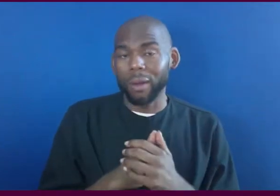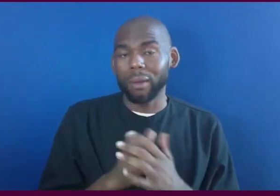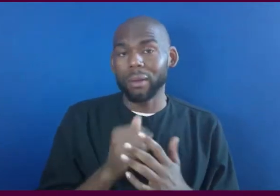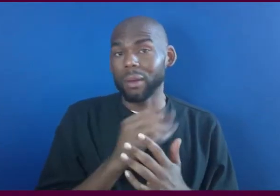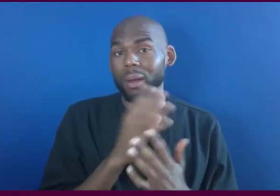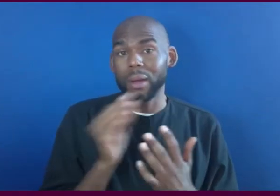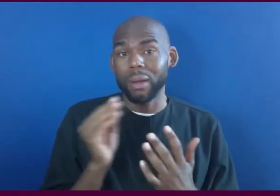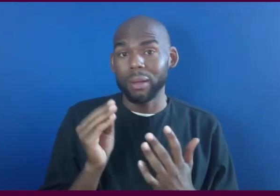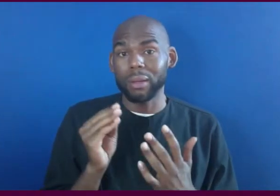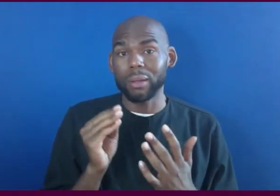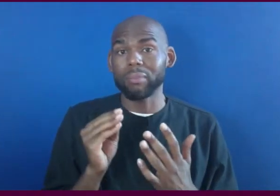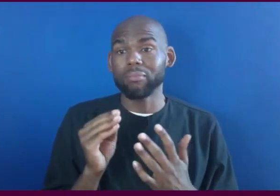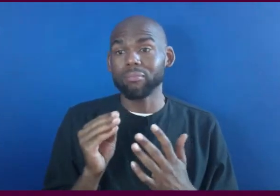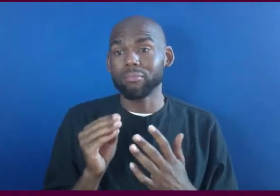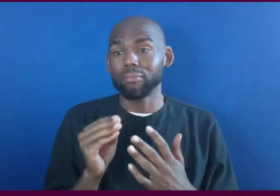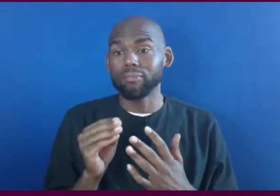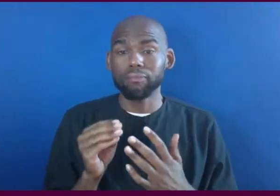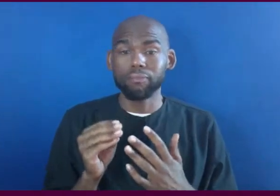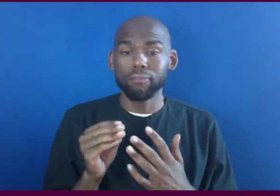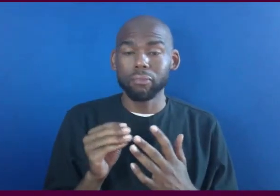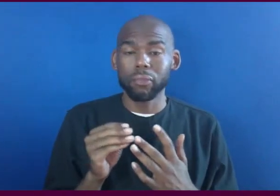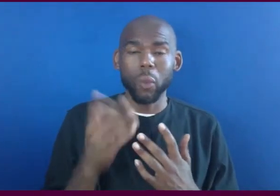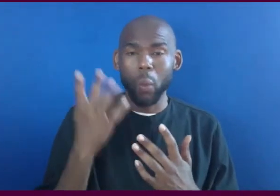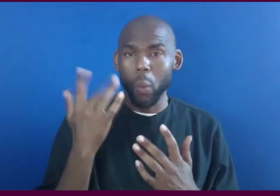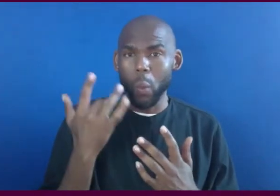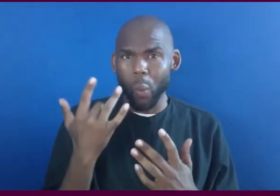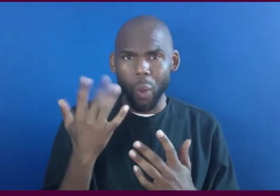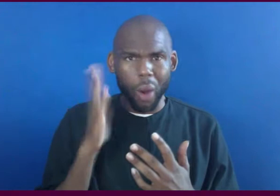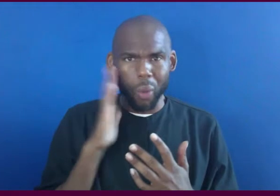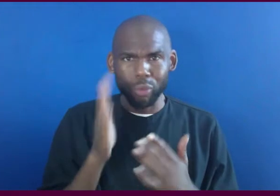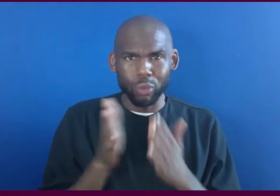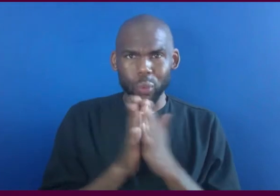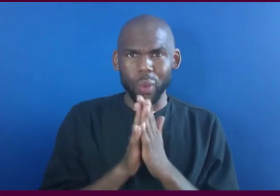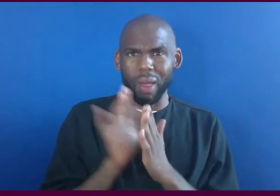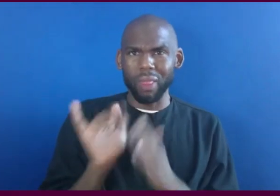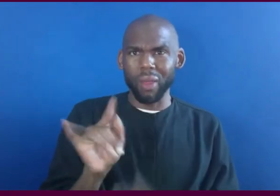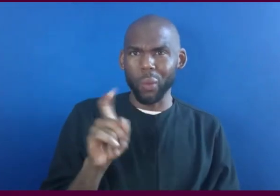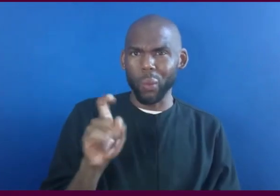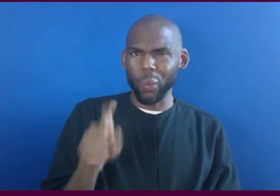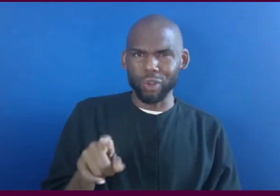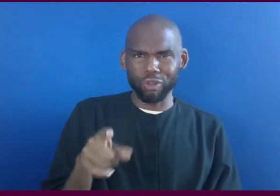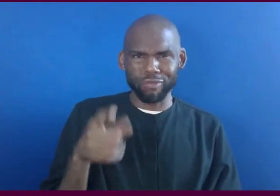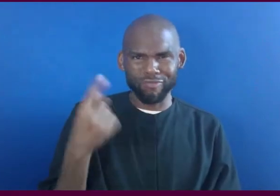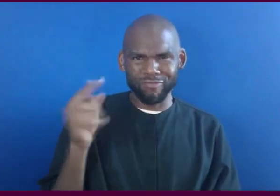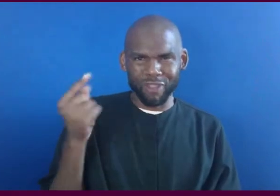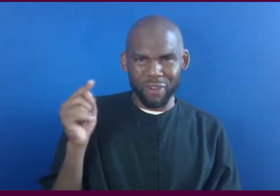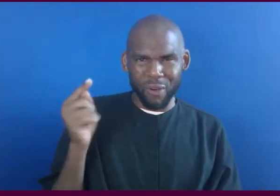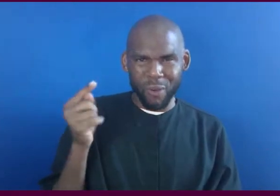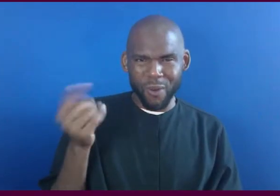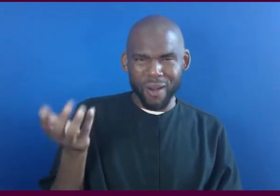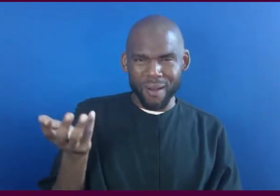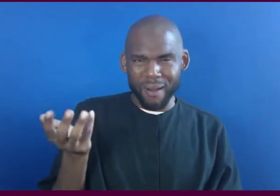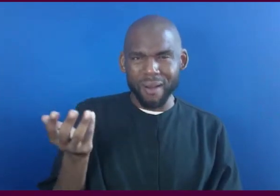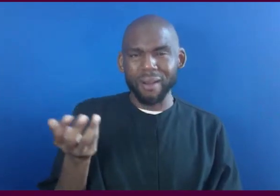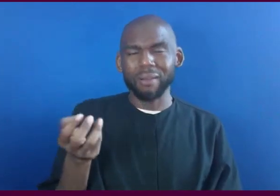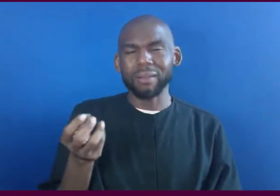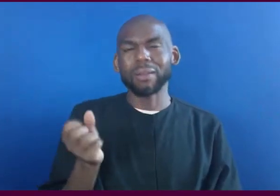And it's like why wouldn't you even ask that question? Yeah.